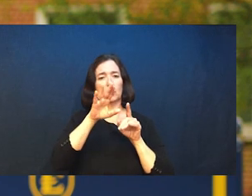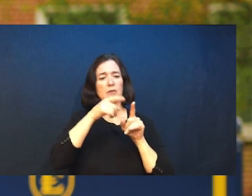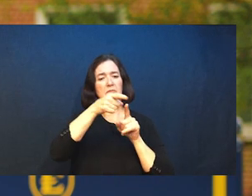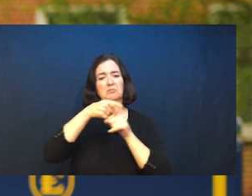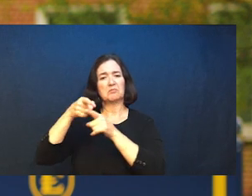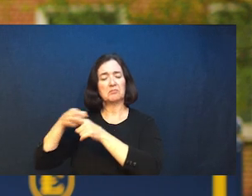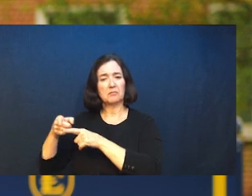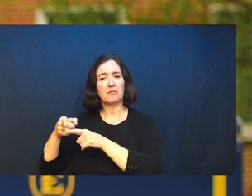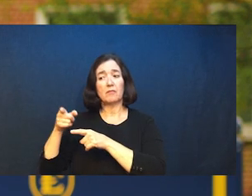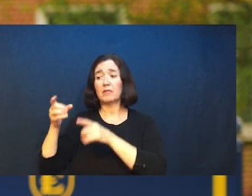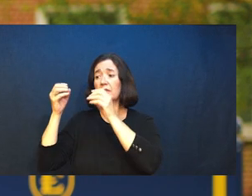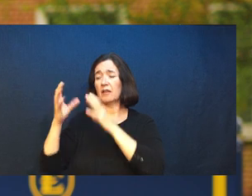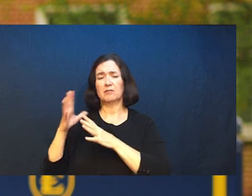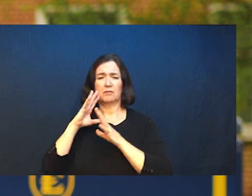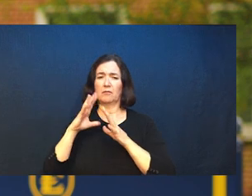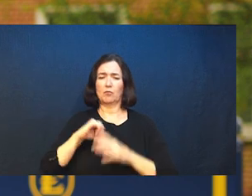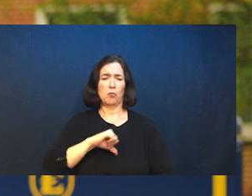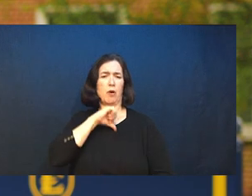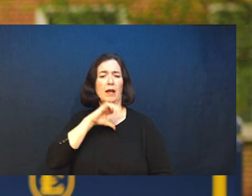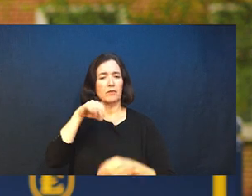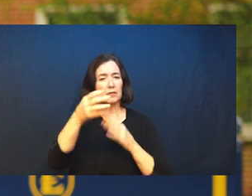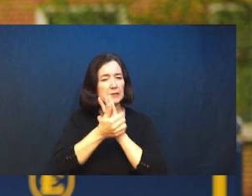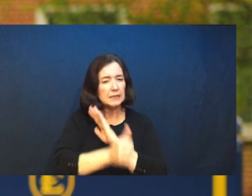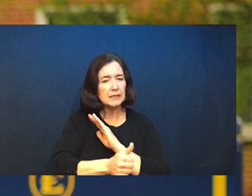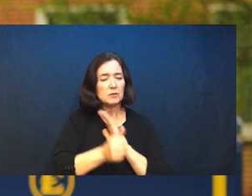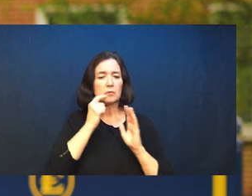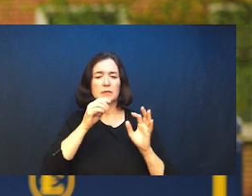Your faculty take great pride in giving you the skills to be exceptional healthcare providers.